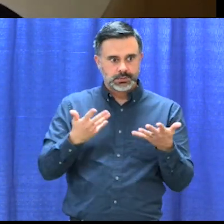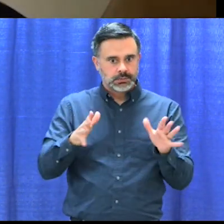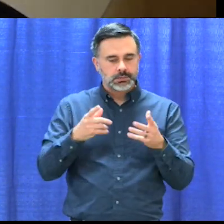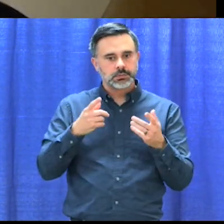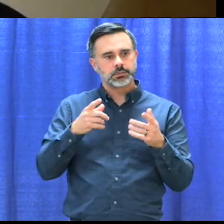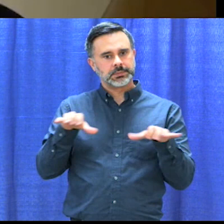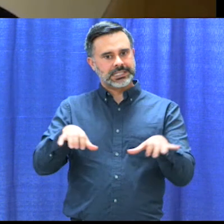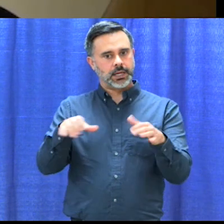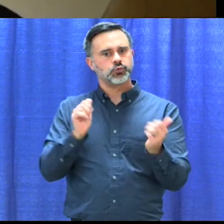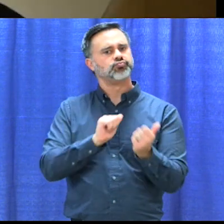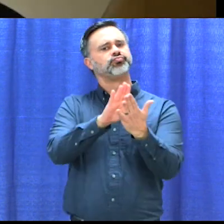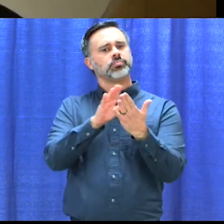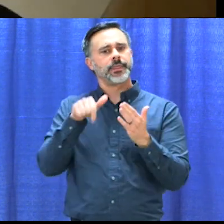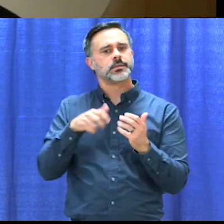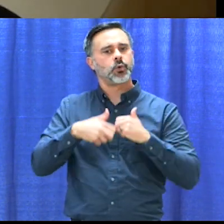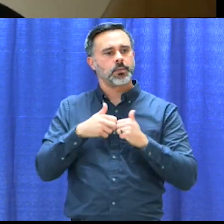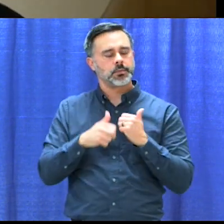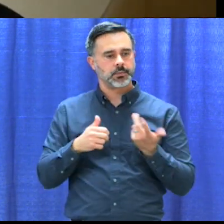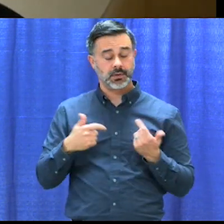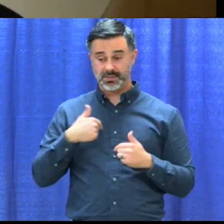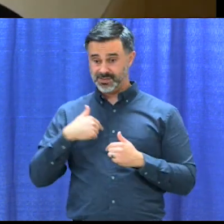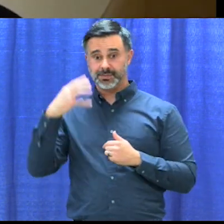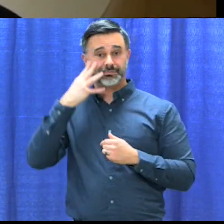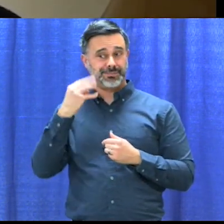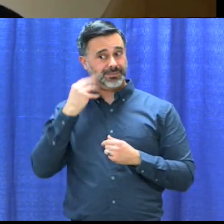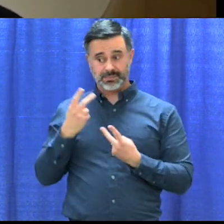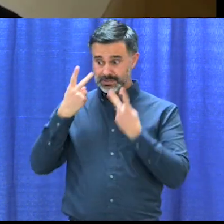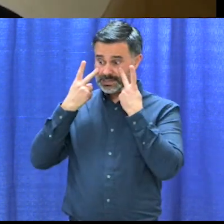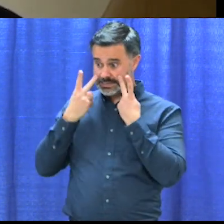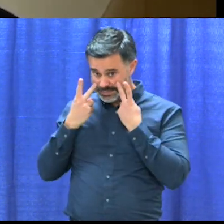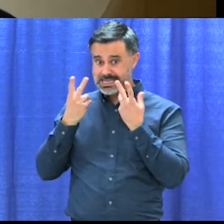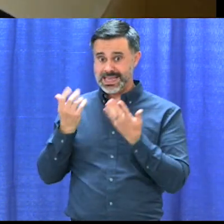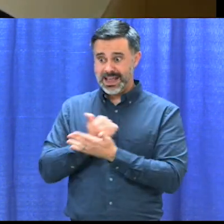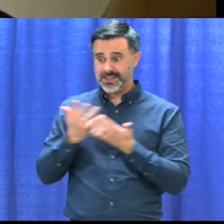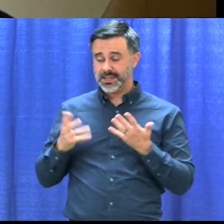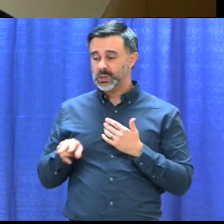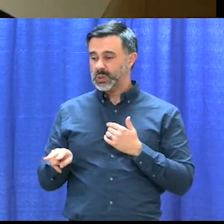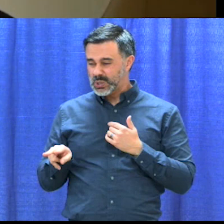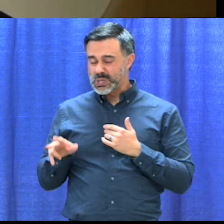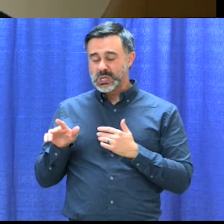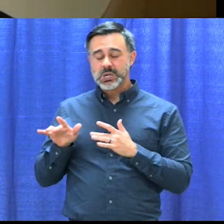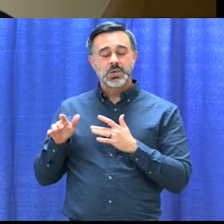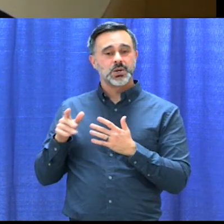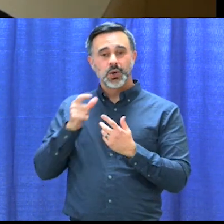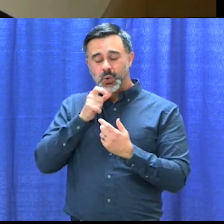Being in the trenches and seeing what is happening, it's incredible to see the inequities that are there.